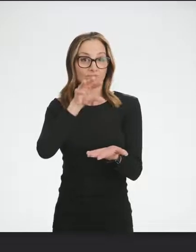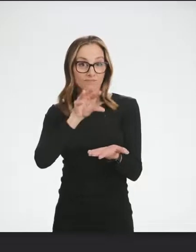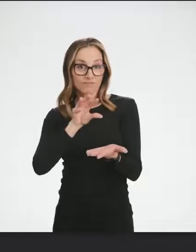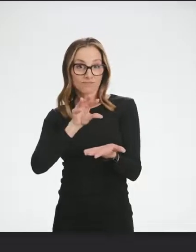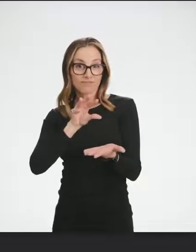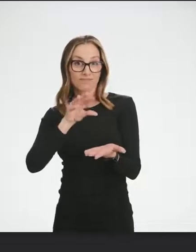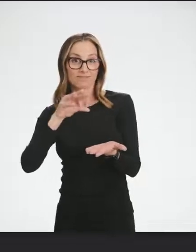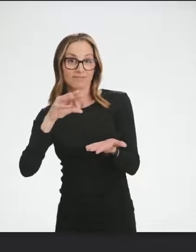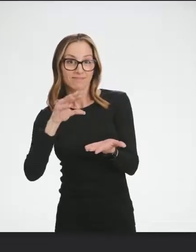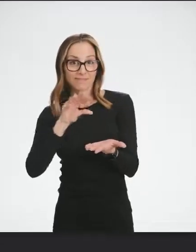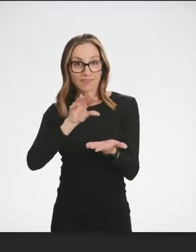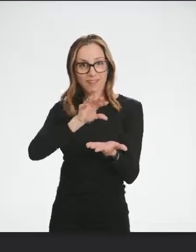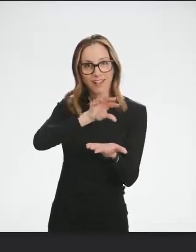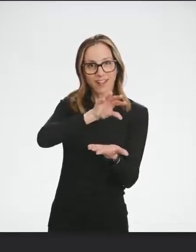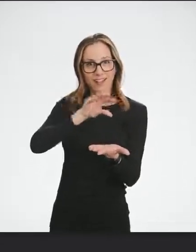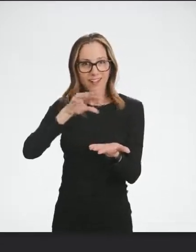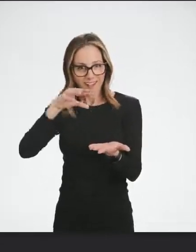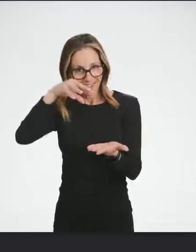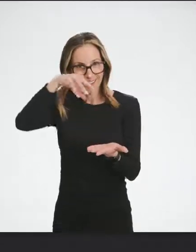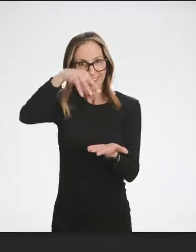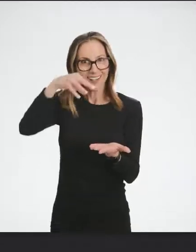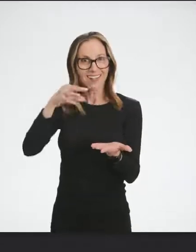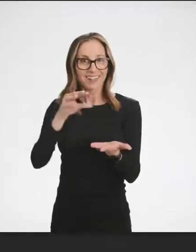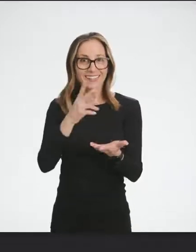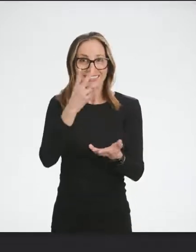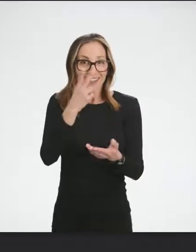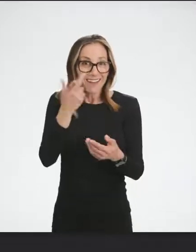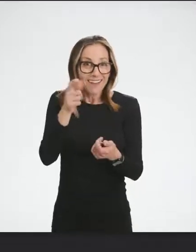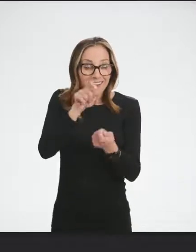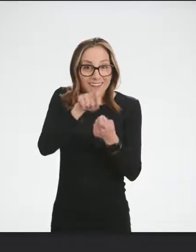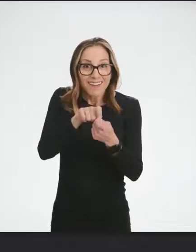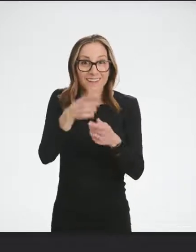By adjusting the pitch and heading and tilting the camera into 3D, you can see amazing and